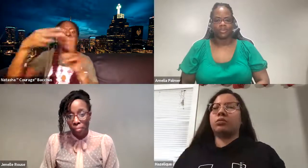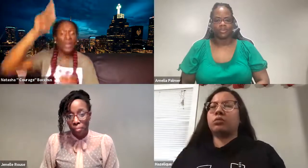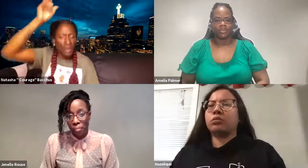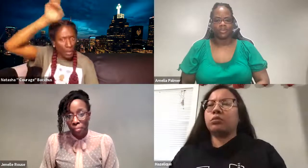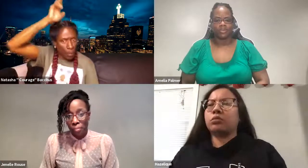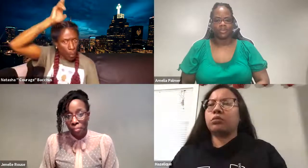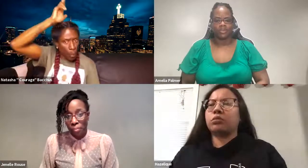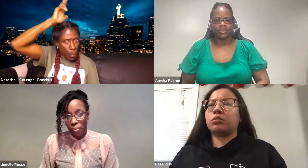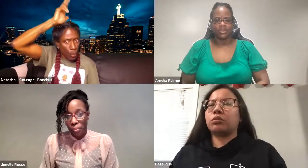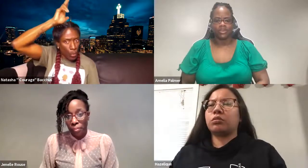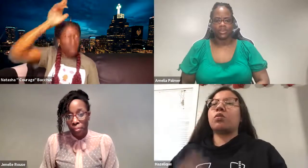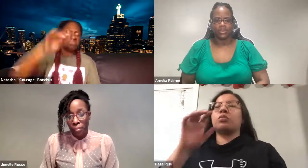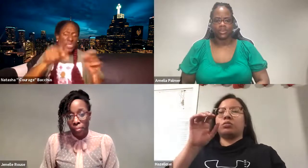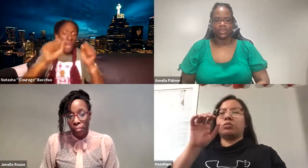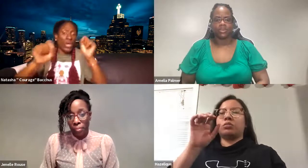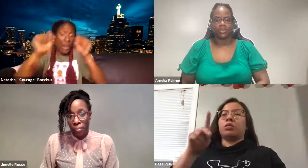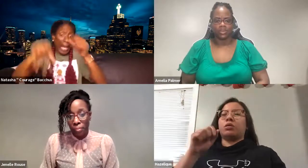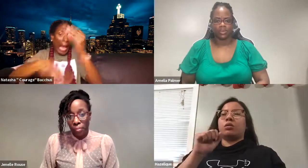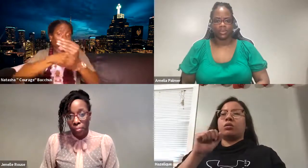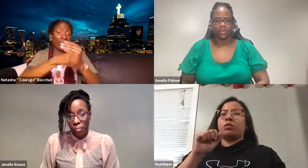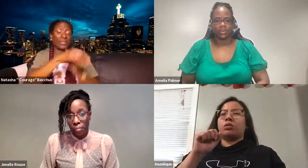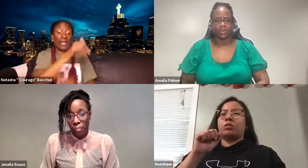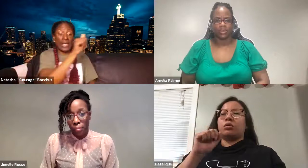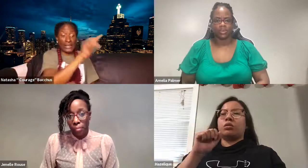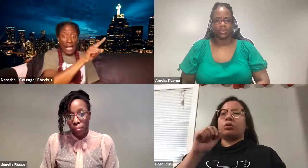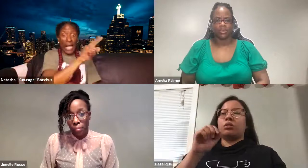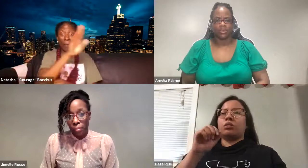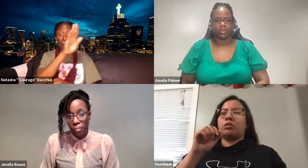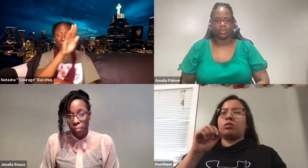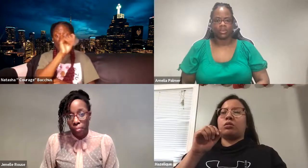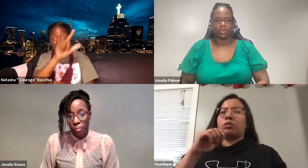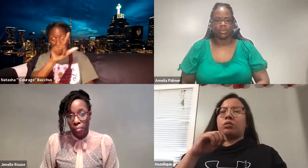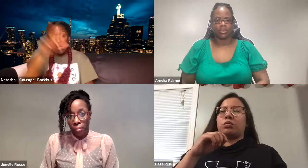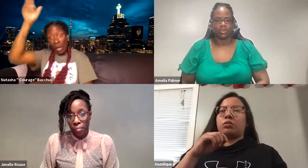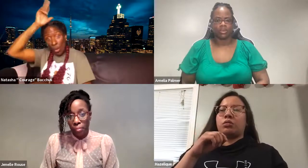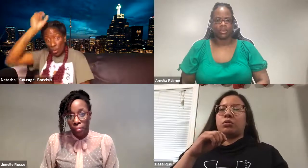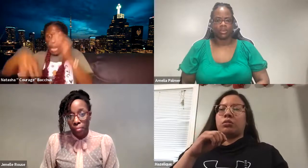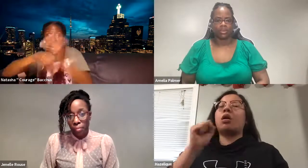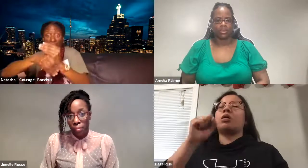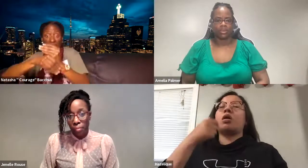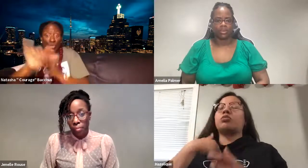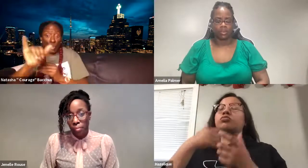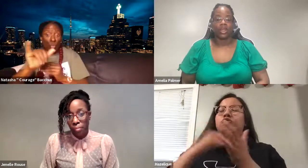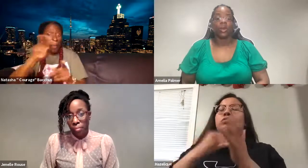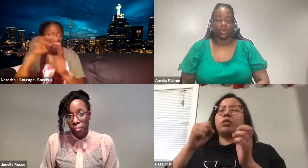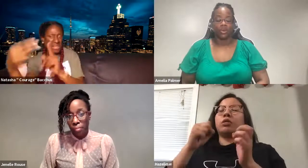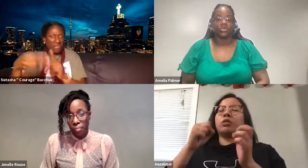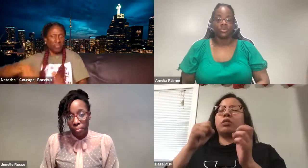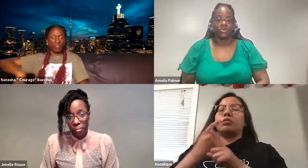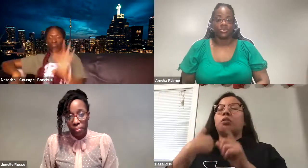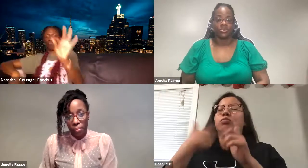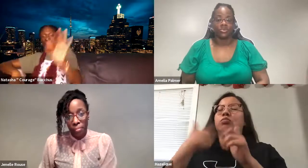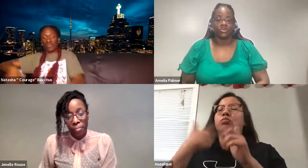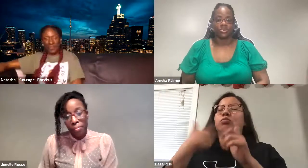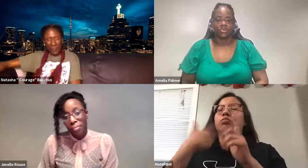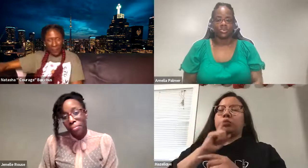dominique did you want to speak to that? and you can also add about BASL if you'd like as well